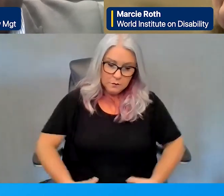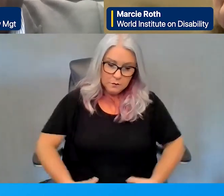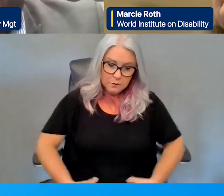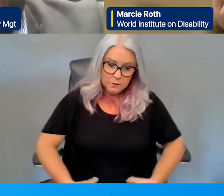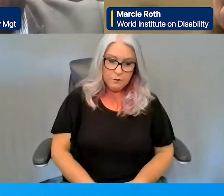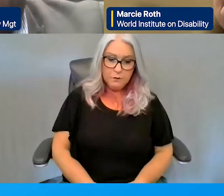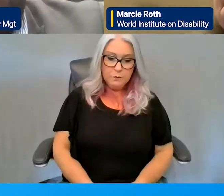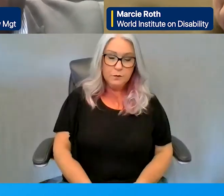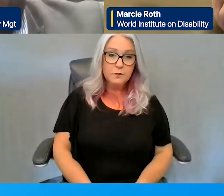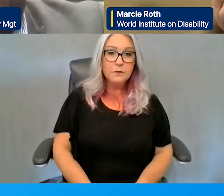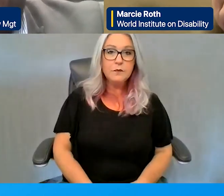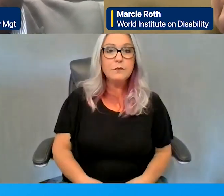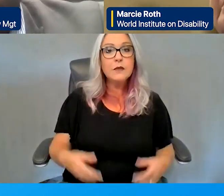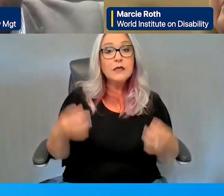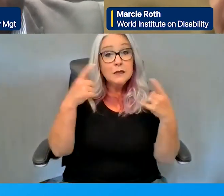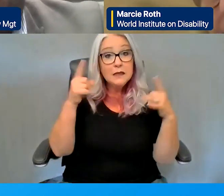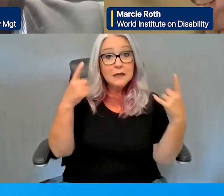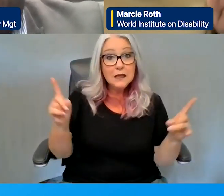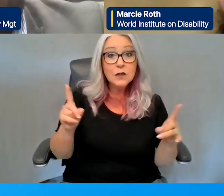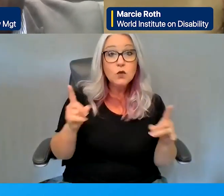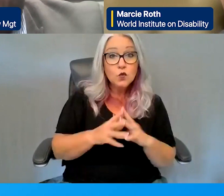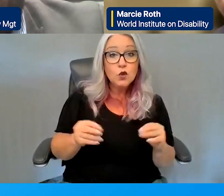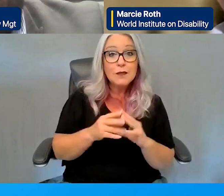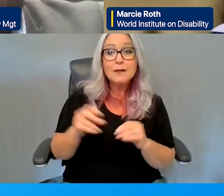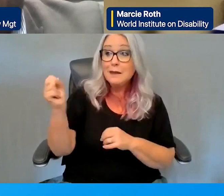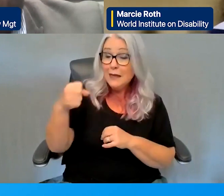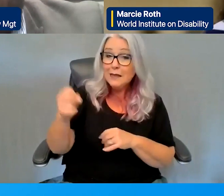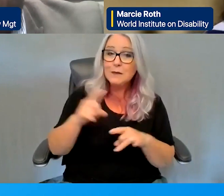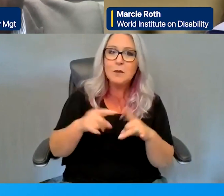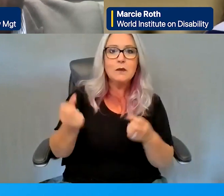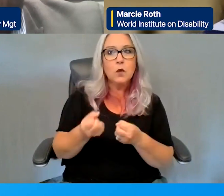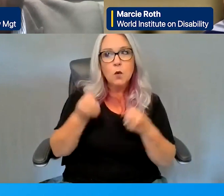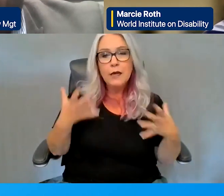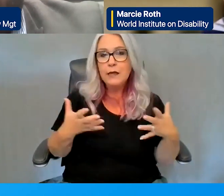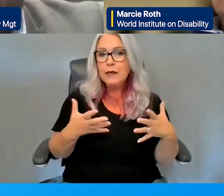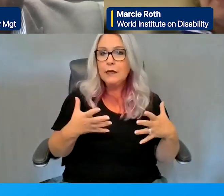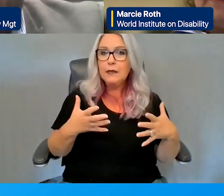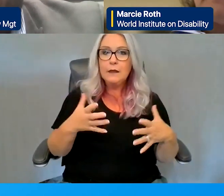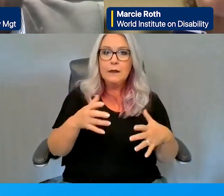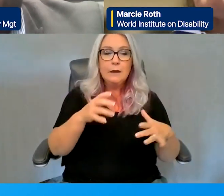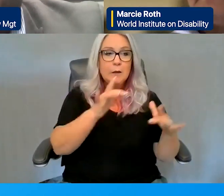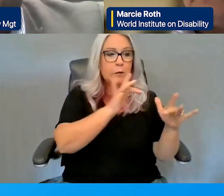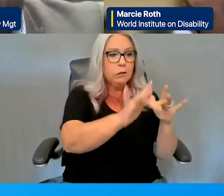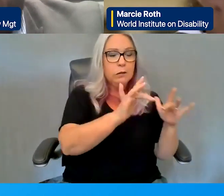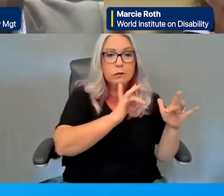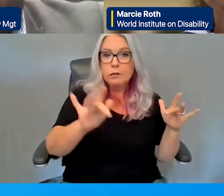but many gaps still exist there to close across the country especially at a local level I